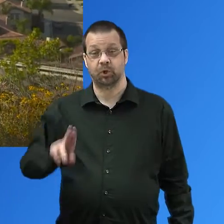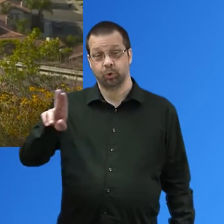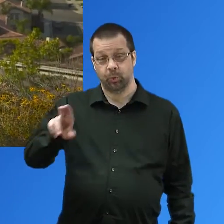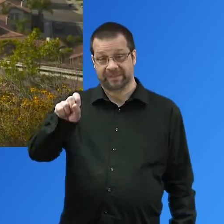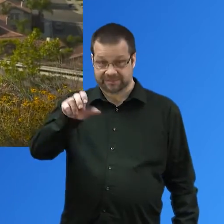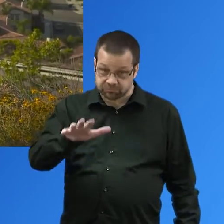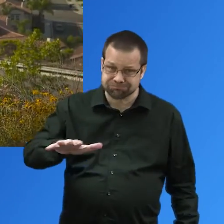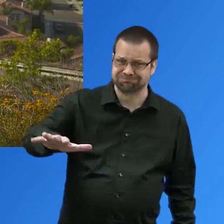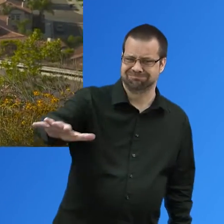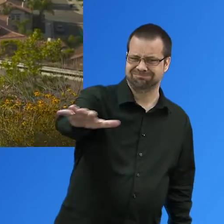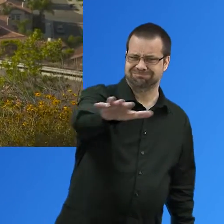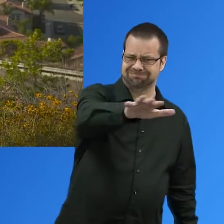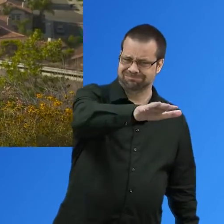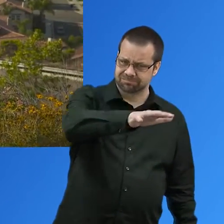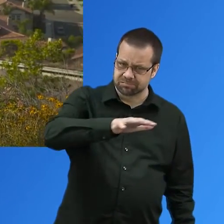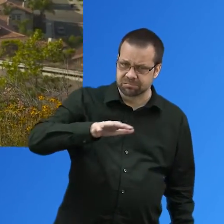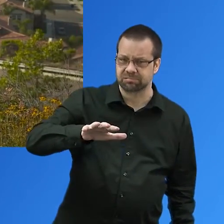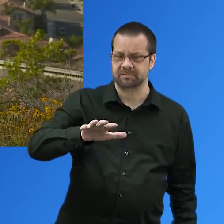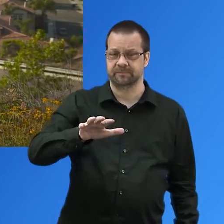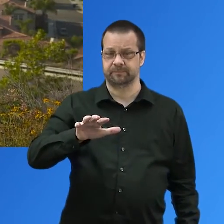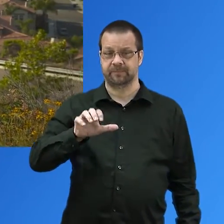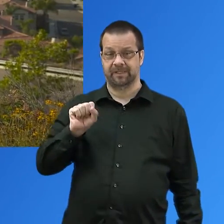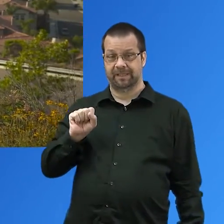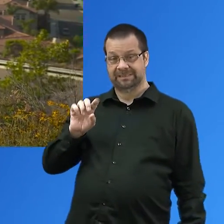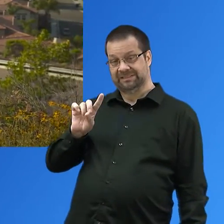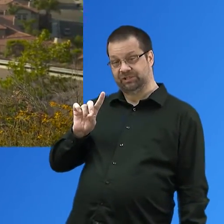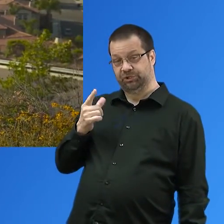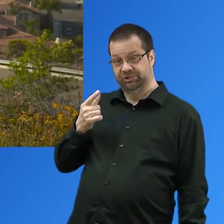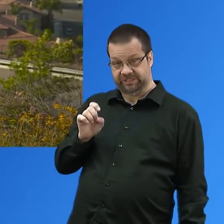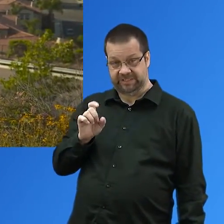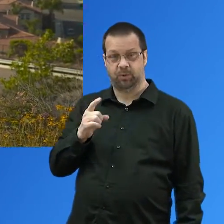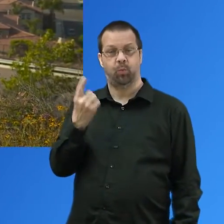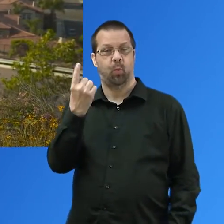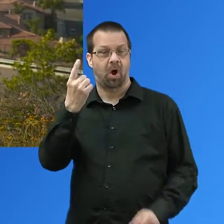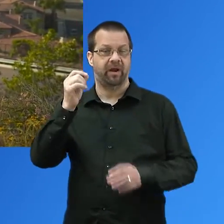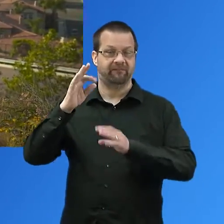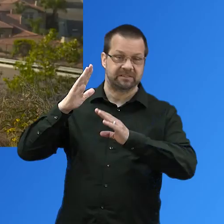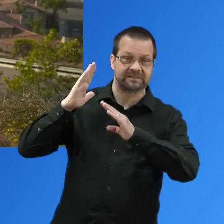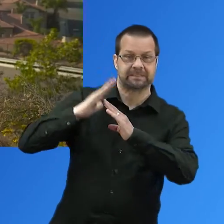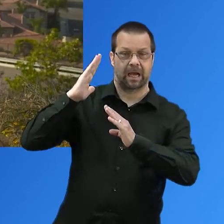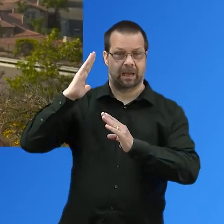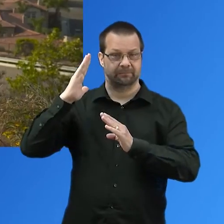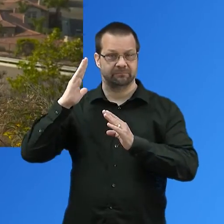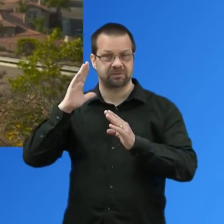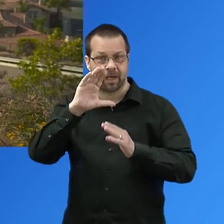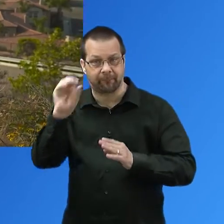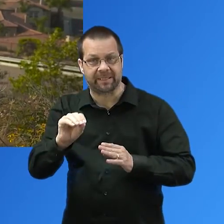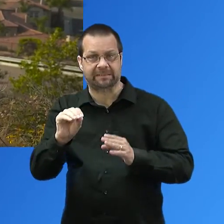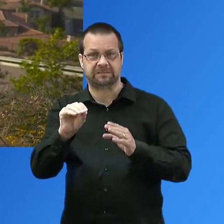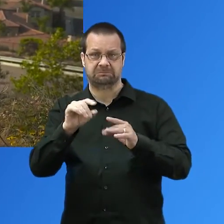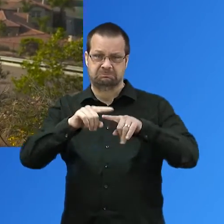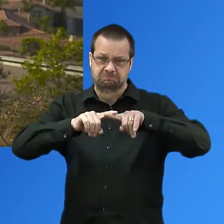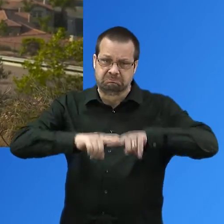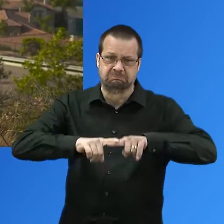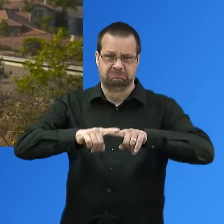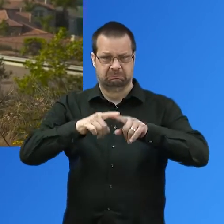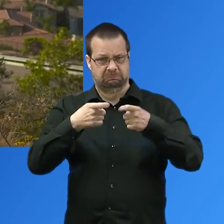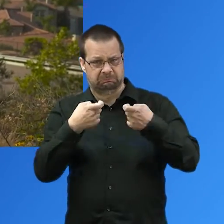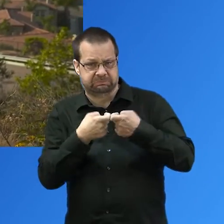SDG&E is recognized as one of the most reliable utilities in the country but from time to time, they'll need to turn off the power to homes